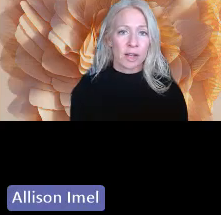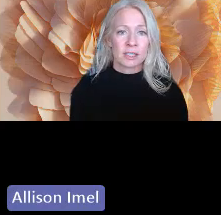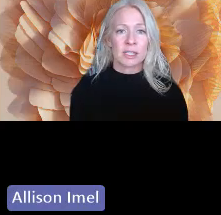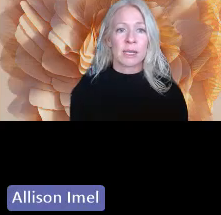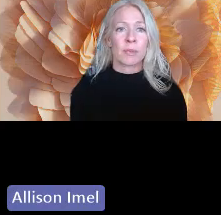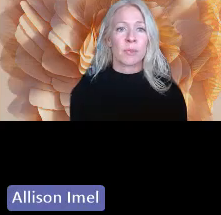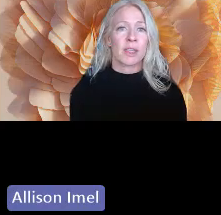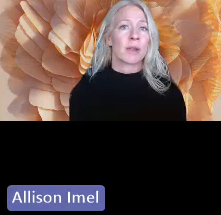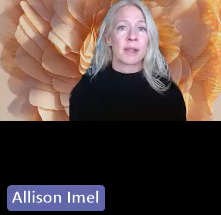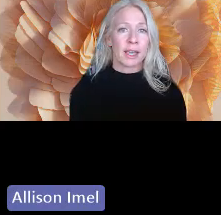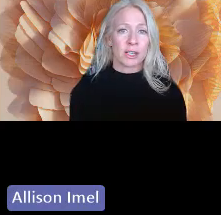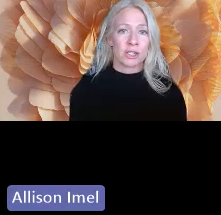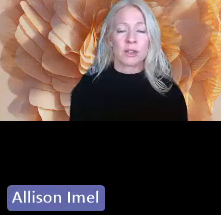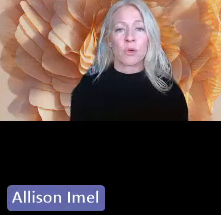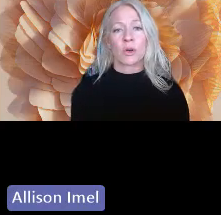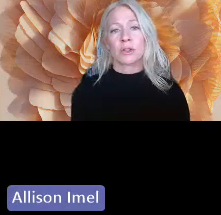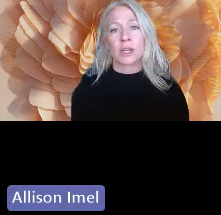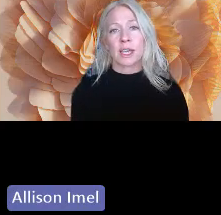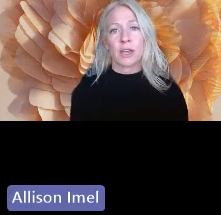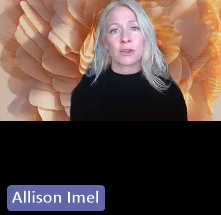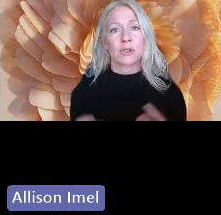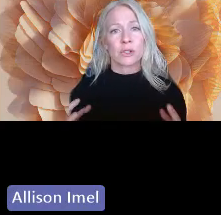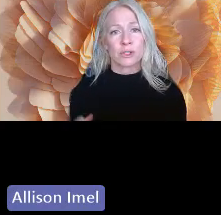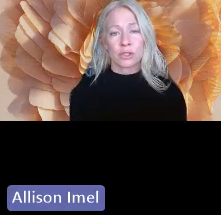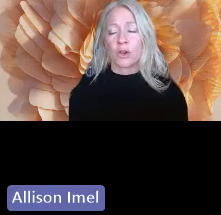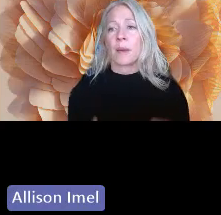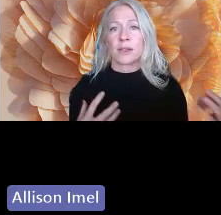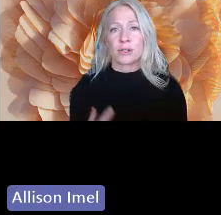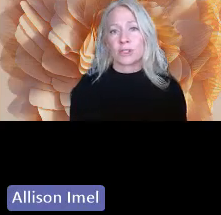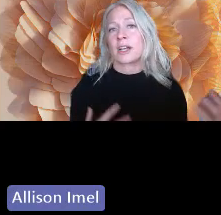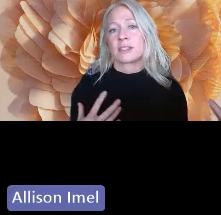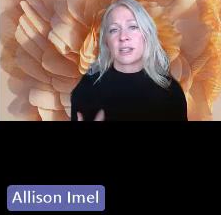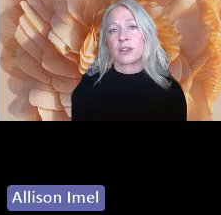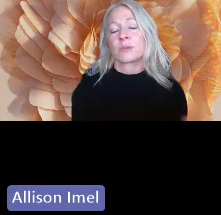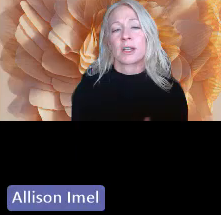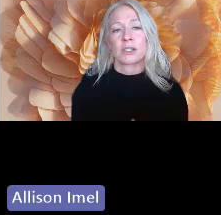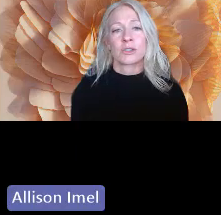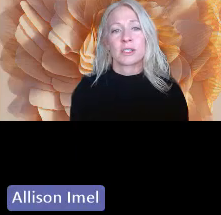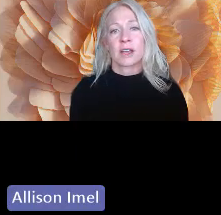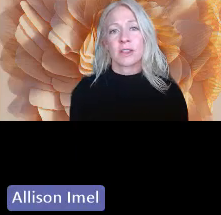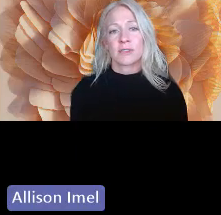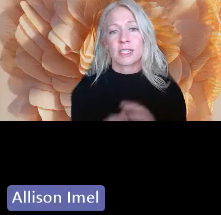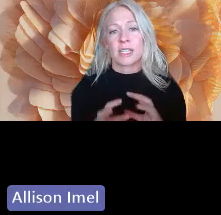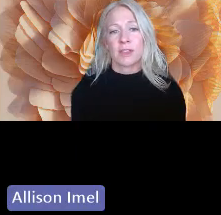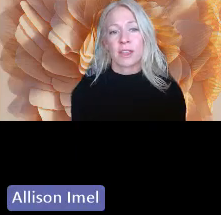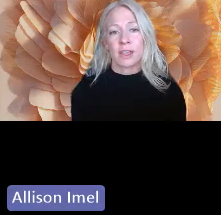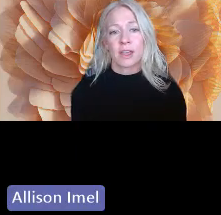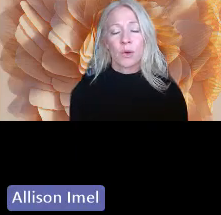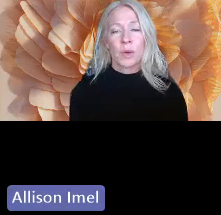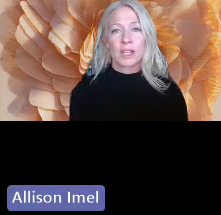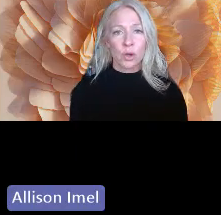you're getting great sleep without a medication or looking at your, your trauma and your stress and how you're responding to stress and how that's affecting everything.